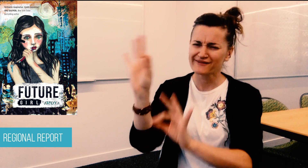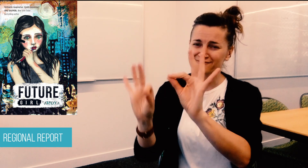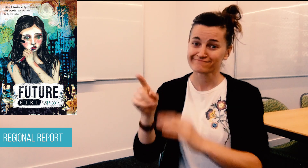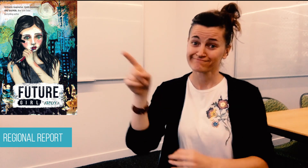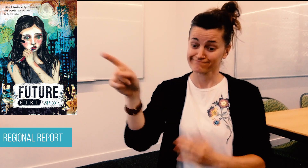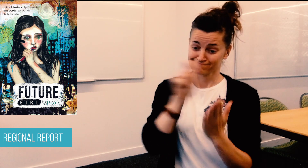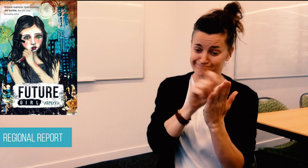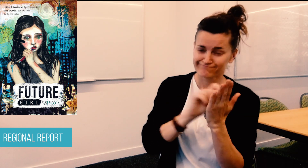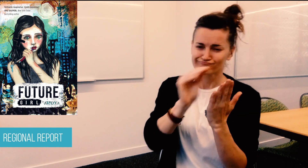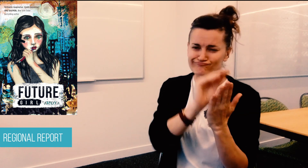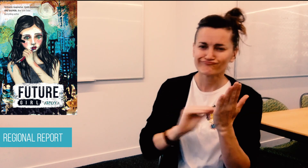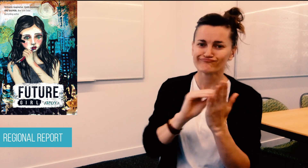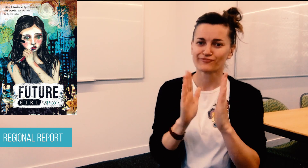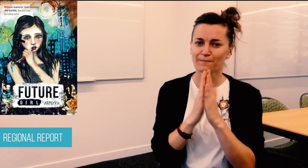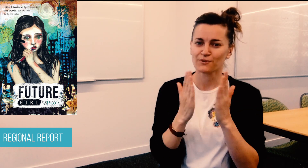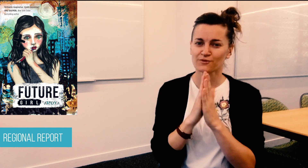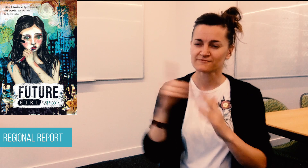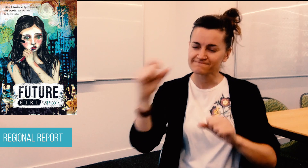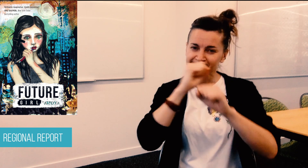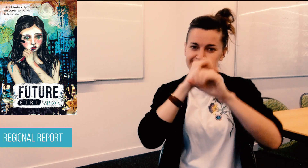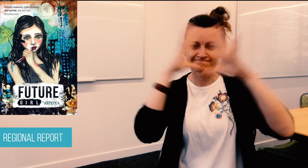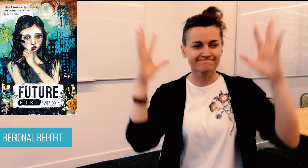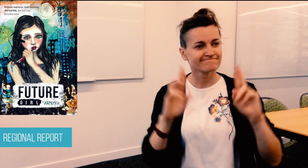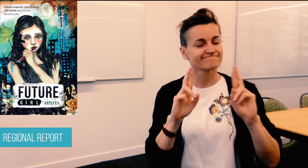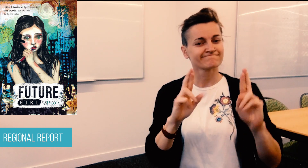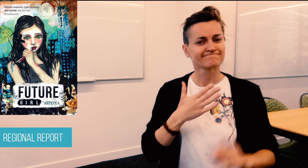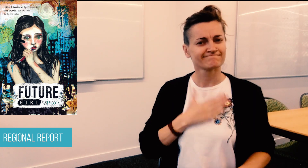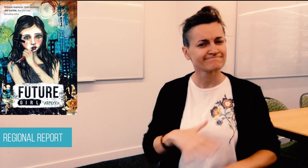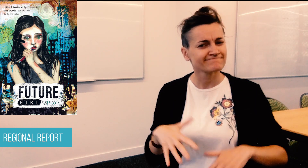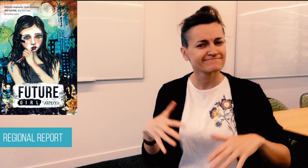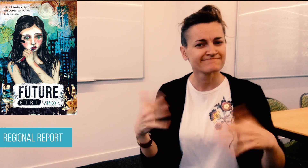and I asked her what her goals were in creating the book.